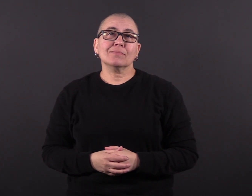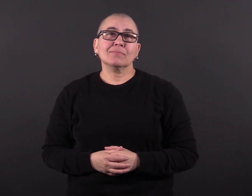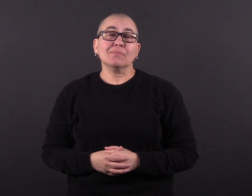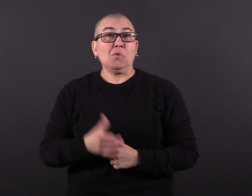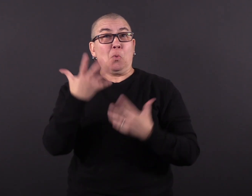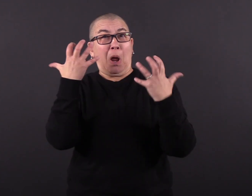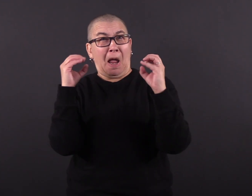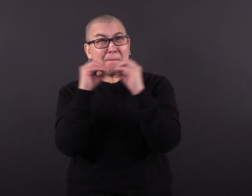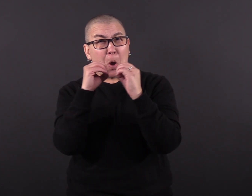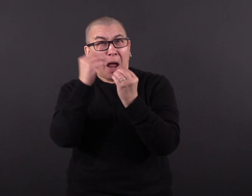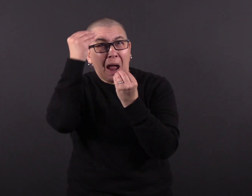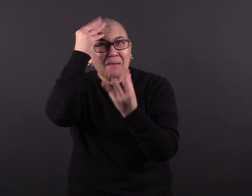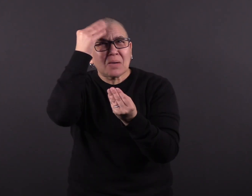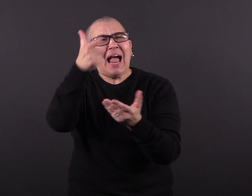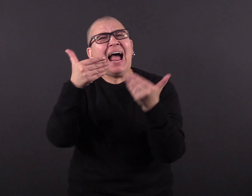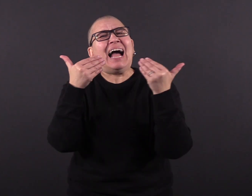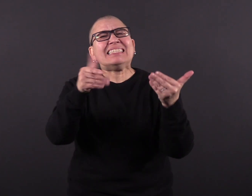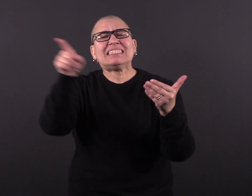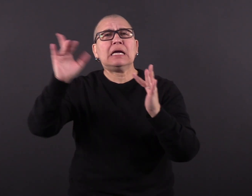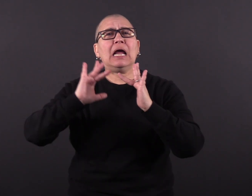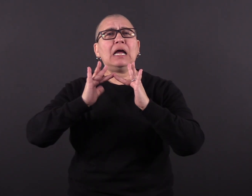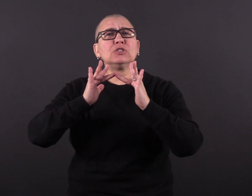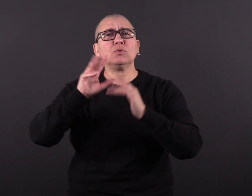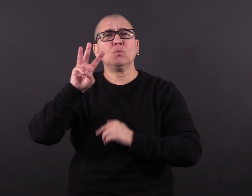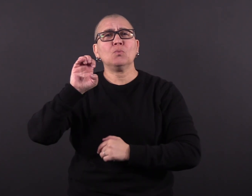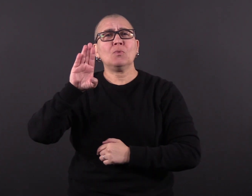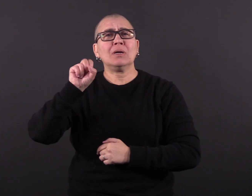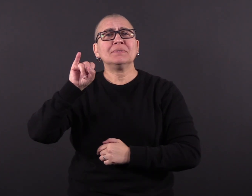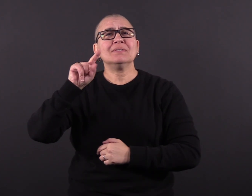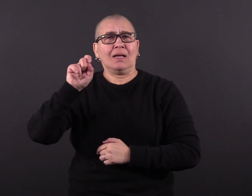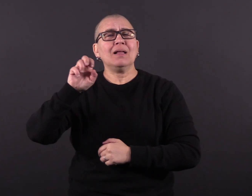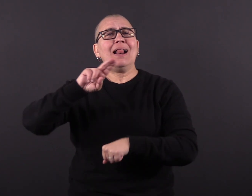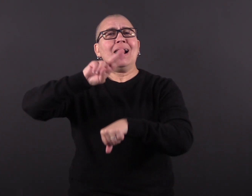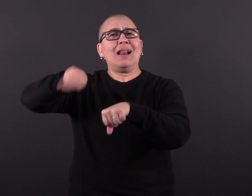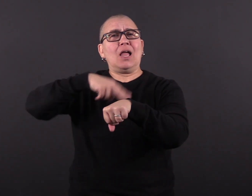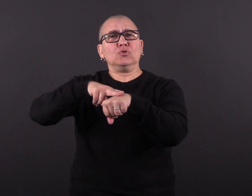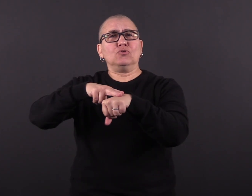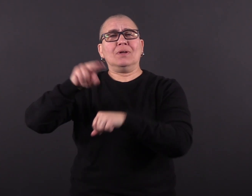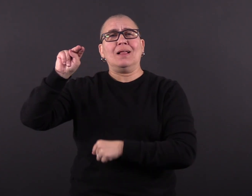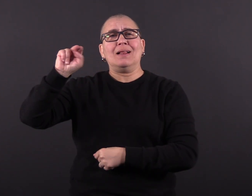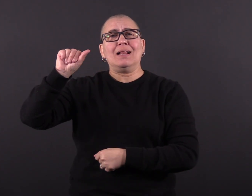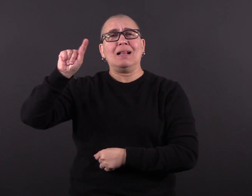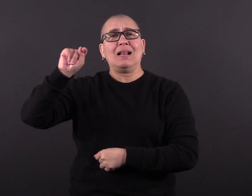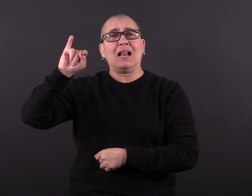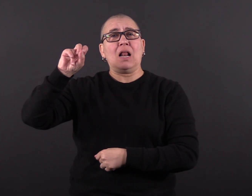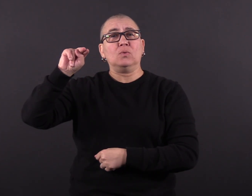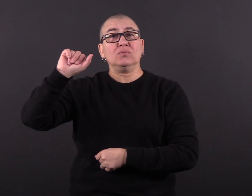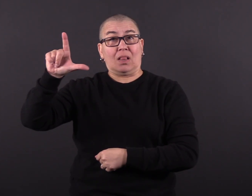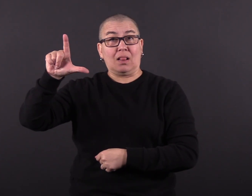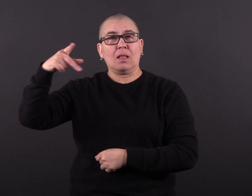For more information, visit the national POLST website. The website provides resources